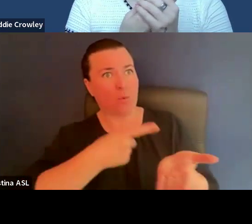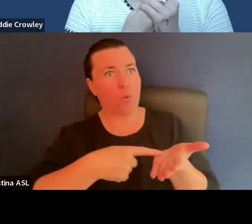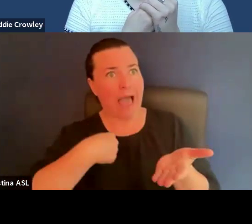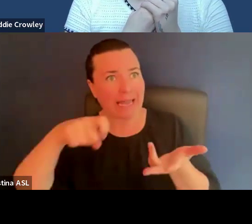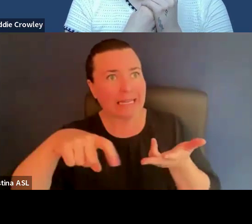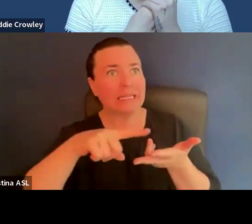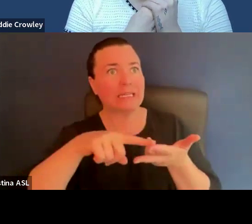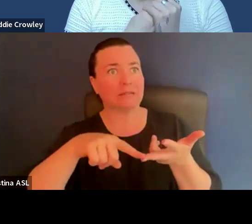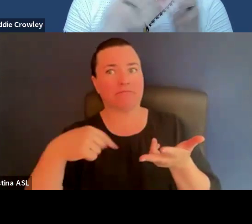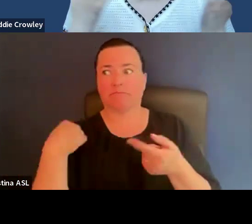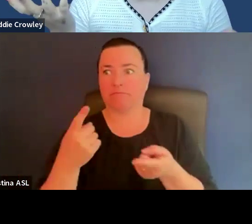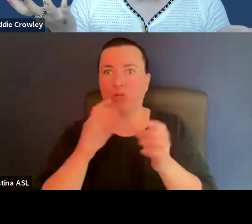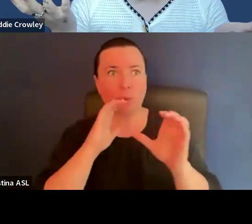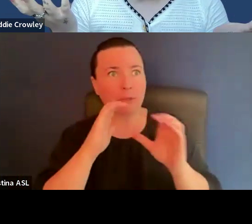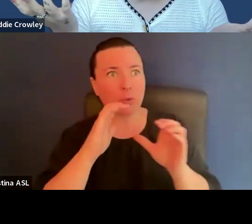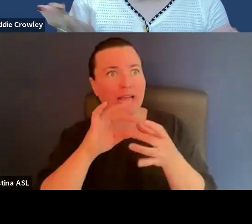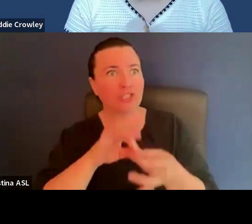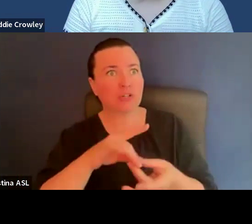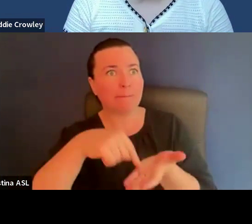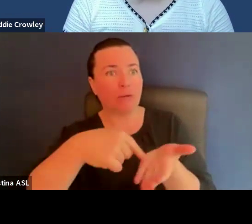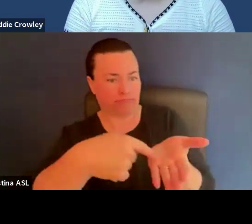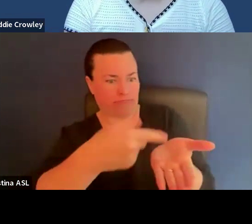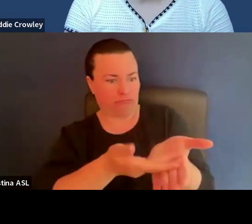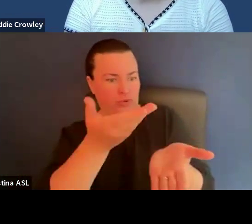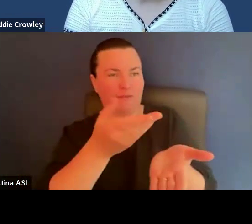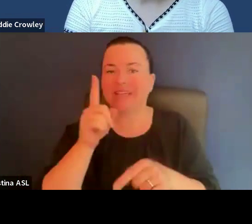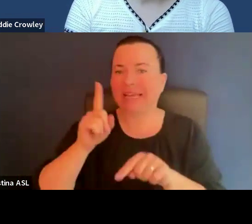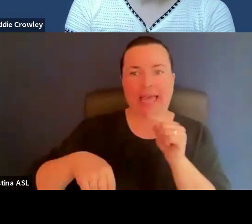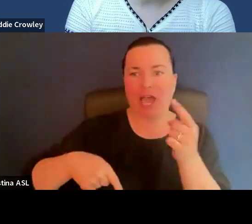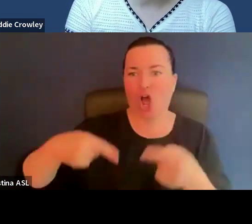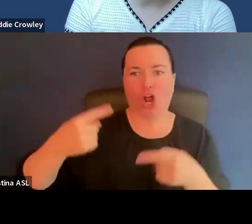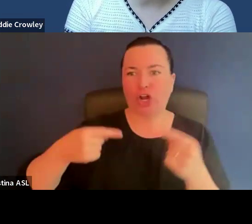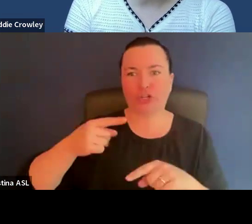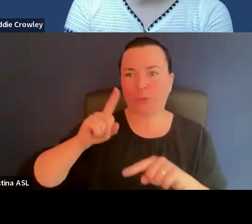in and about that, there's nothing for them to argue, but go ahead Damian.